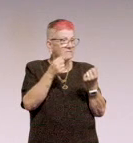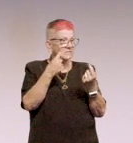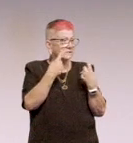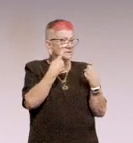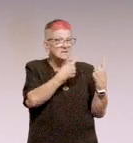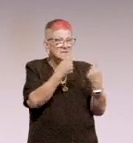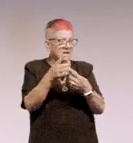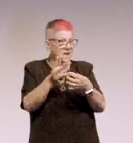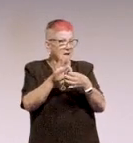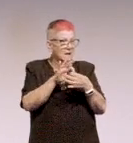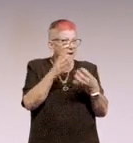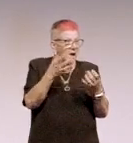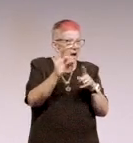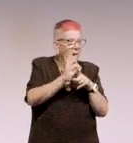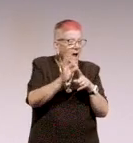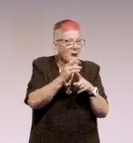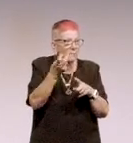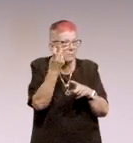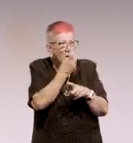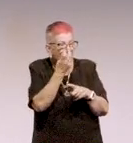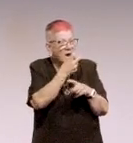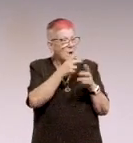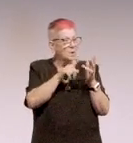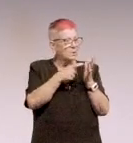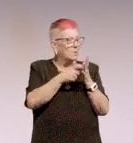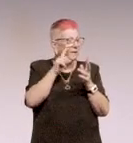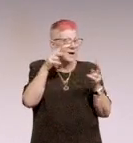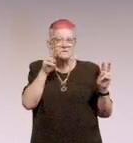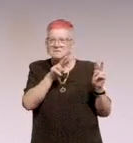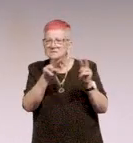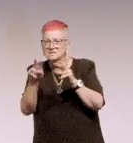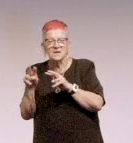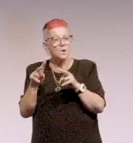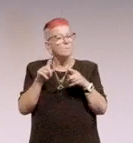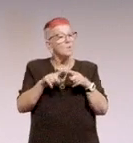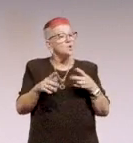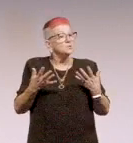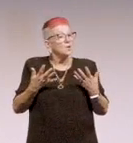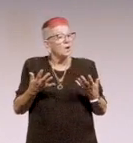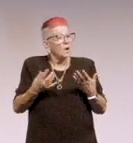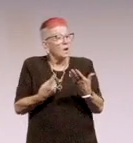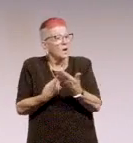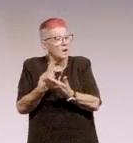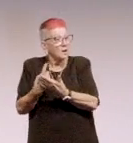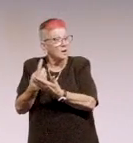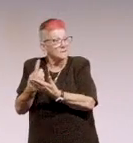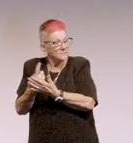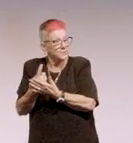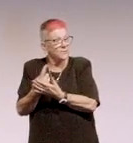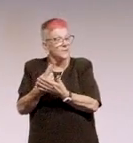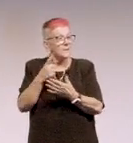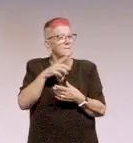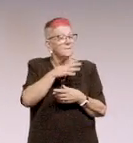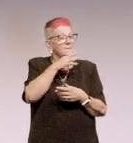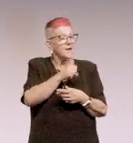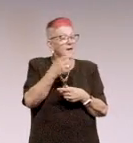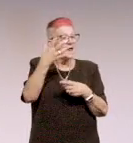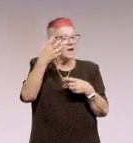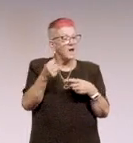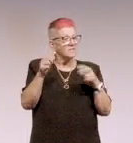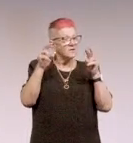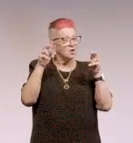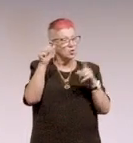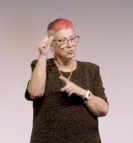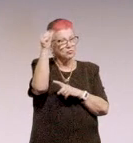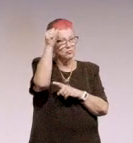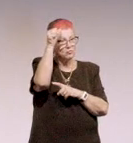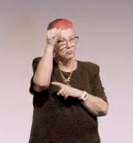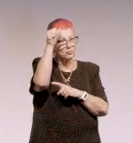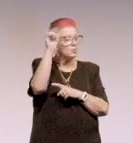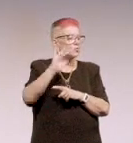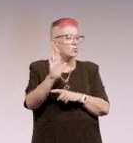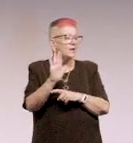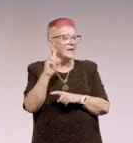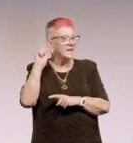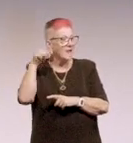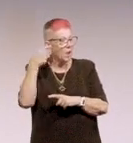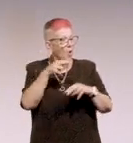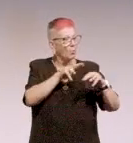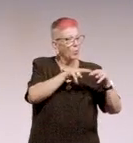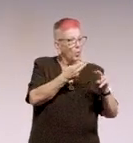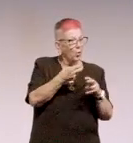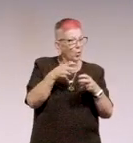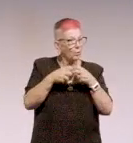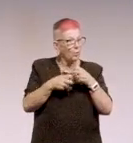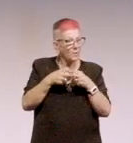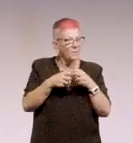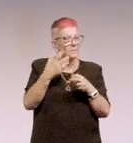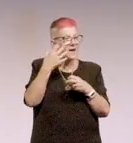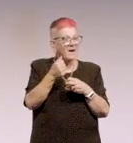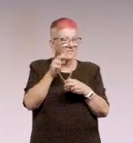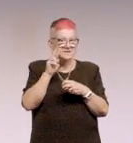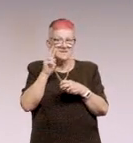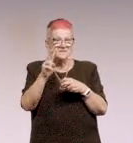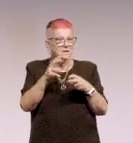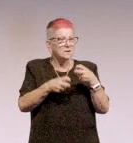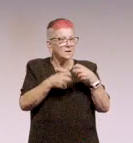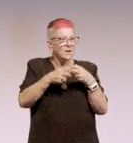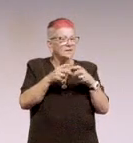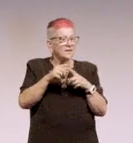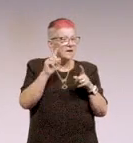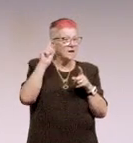blindness, or yellow- blue problem...